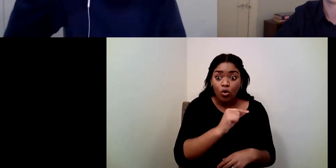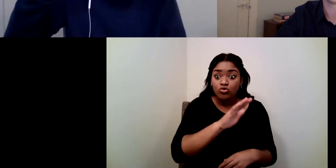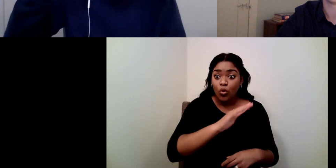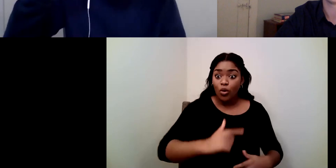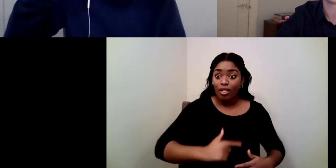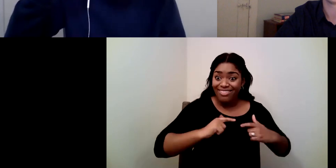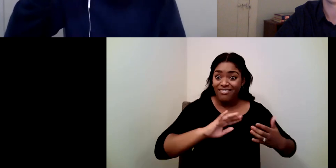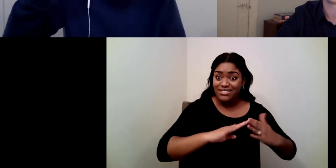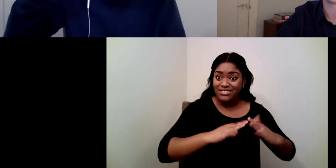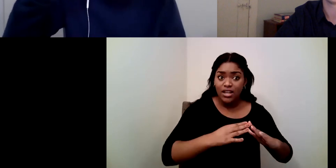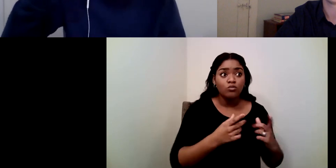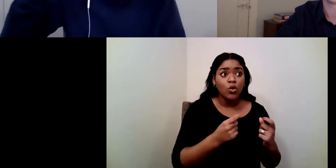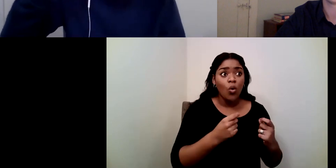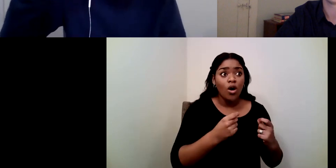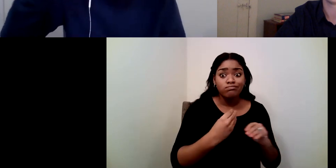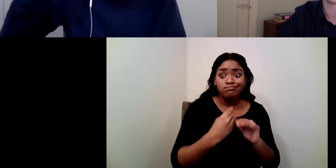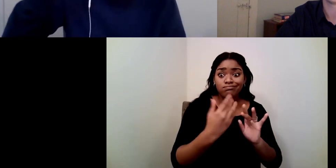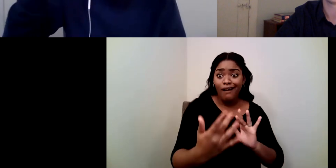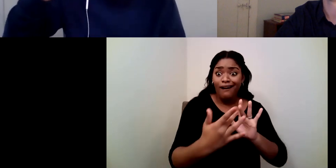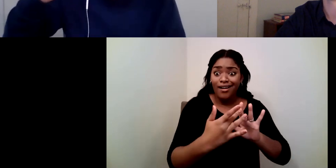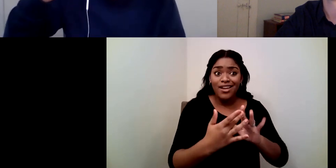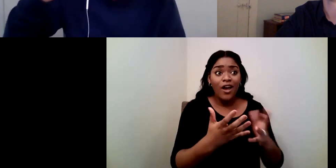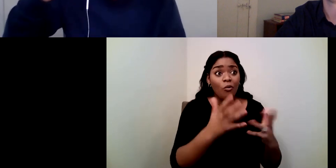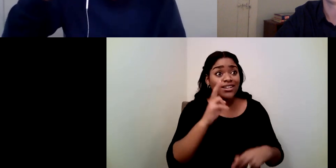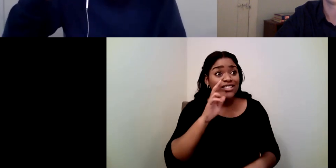up the company and say I would like to see your roasting plant.